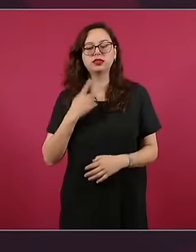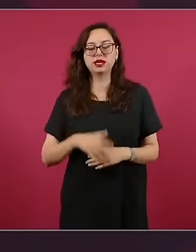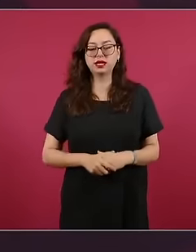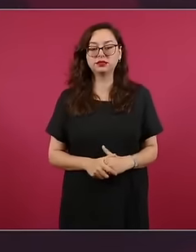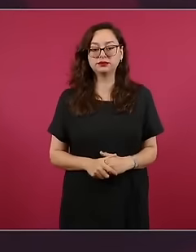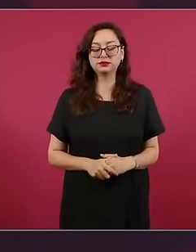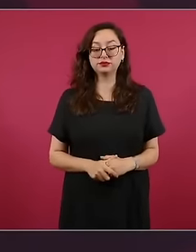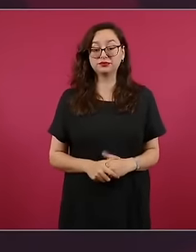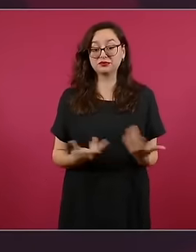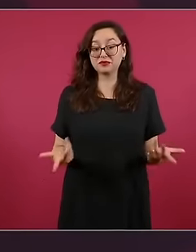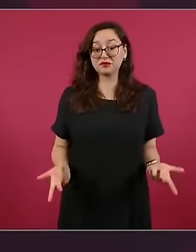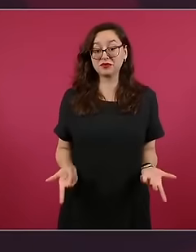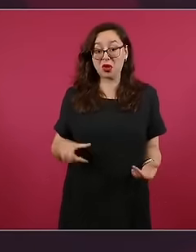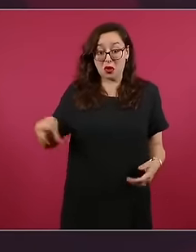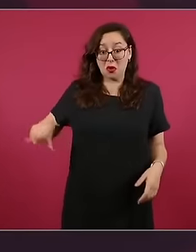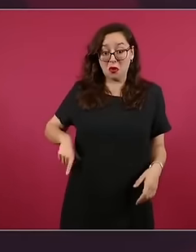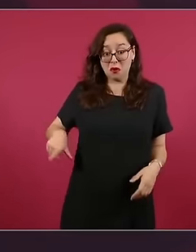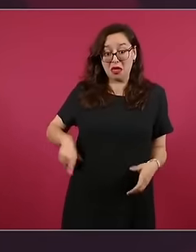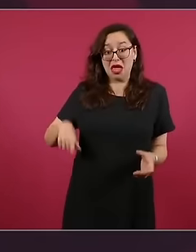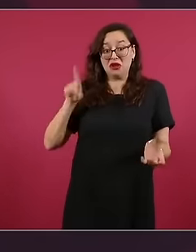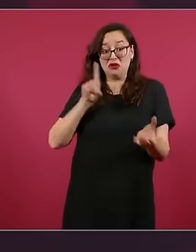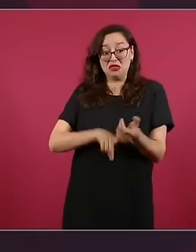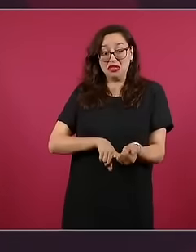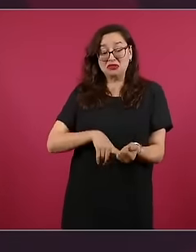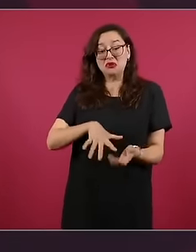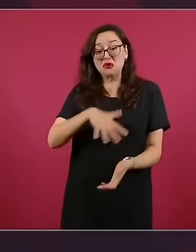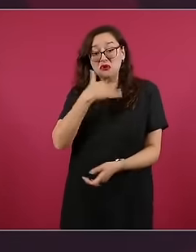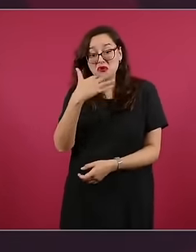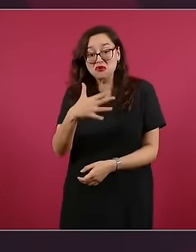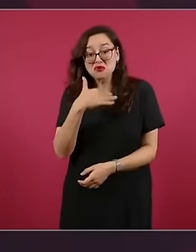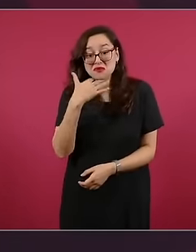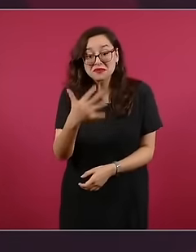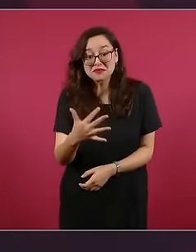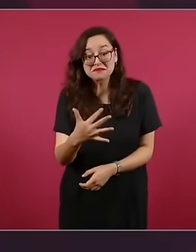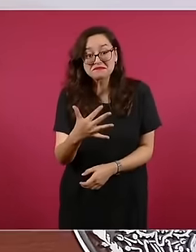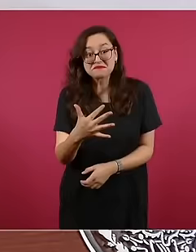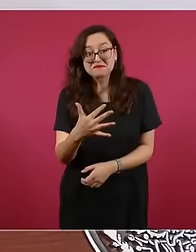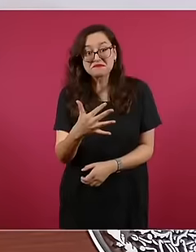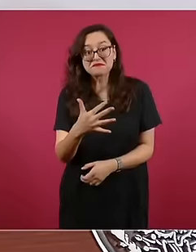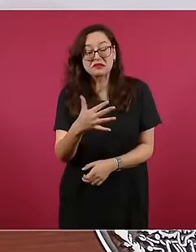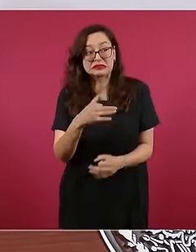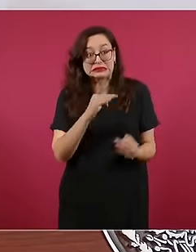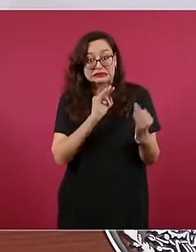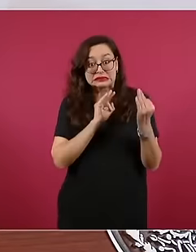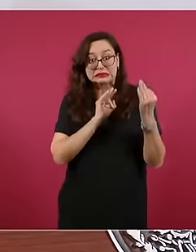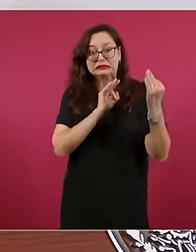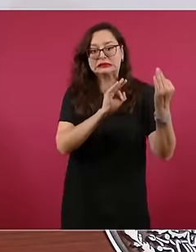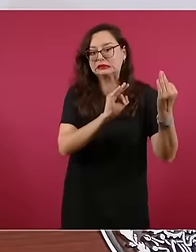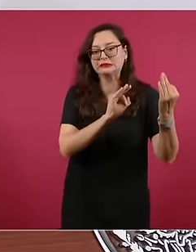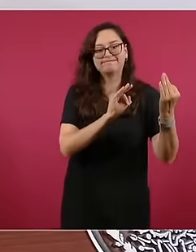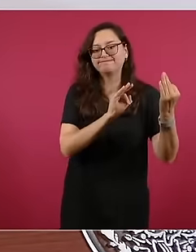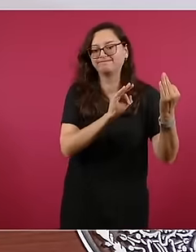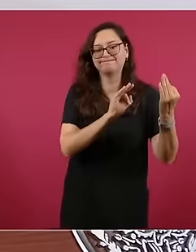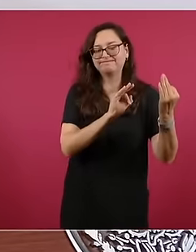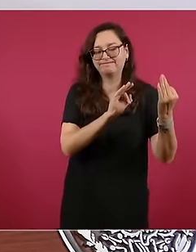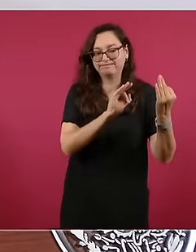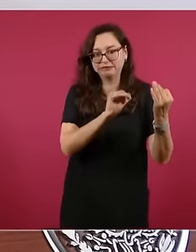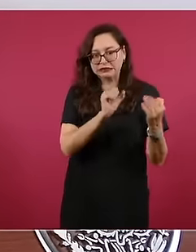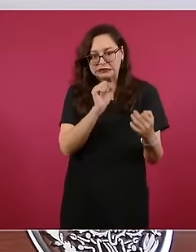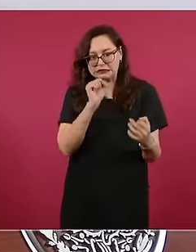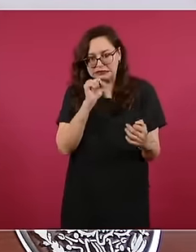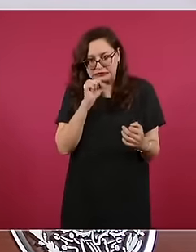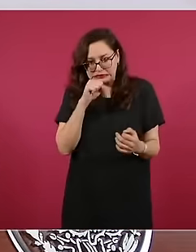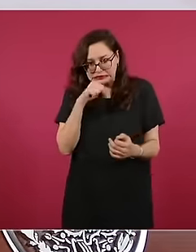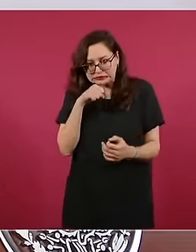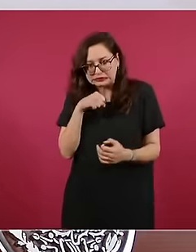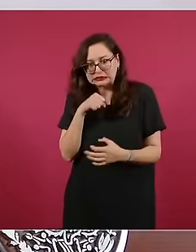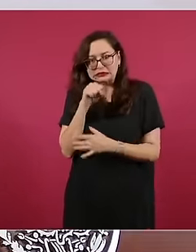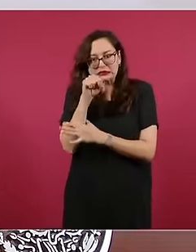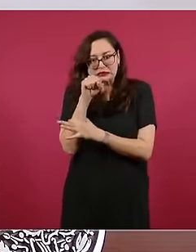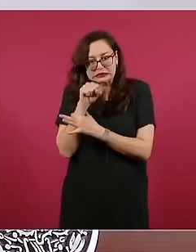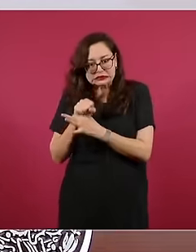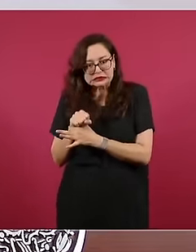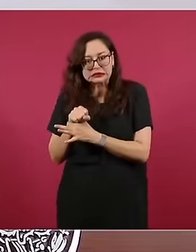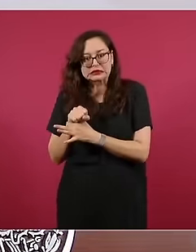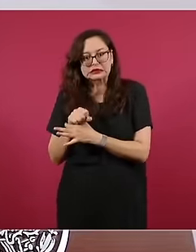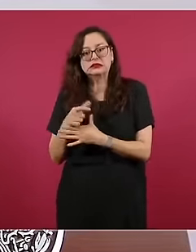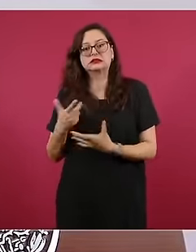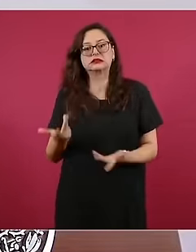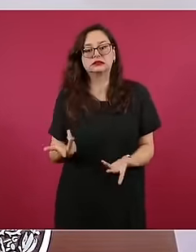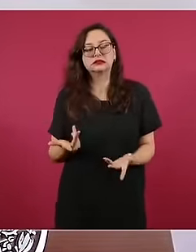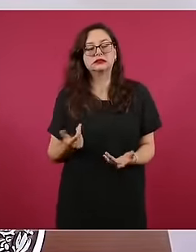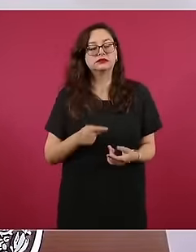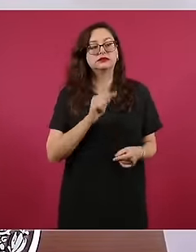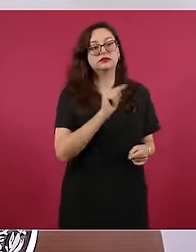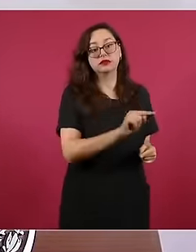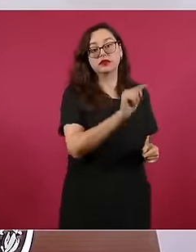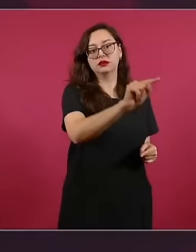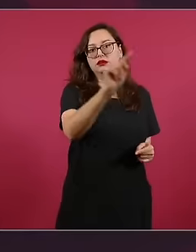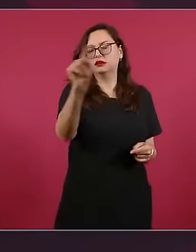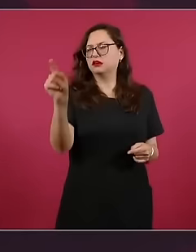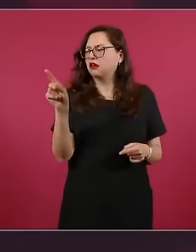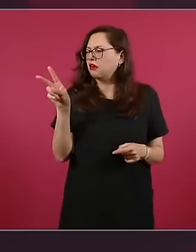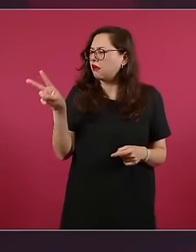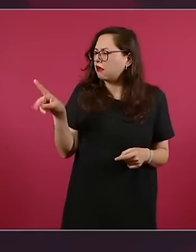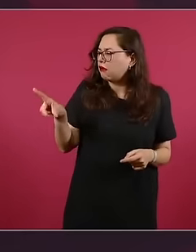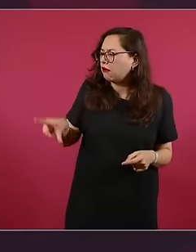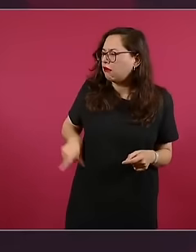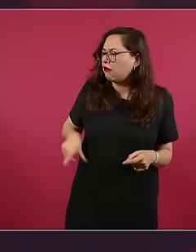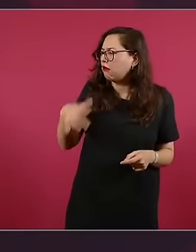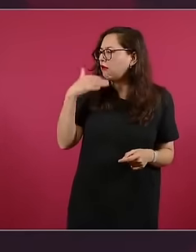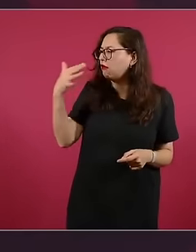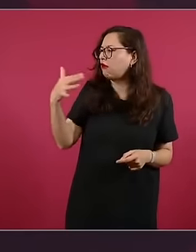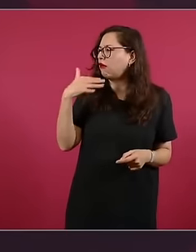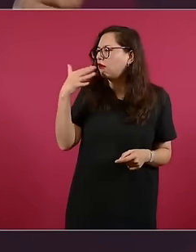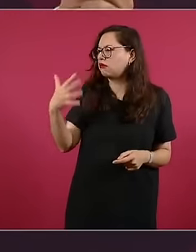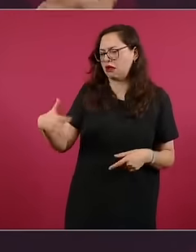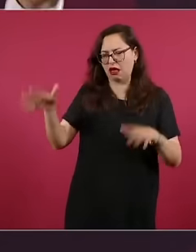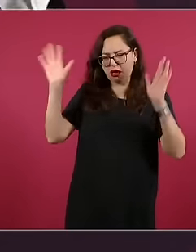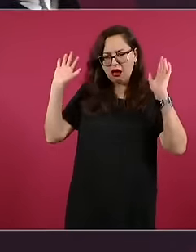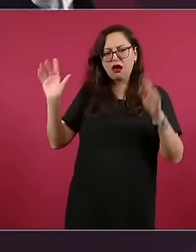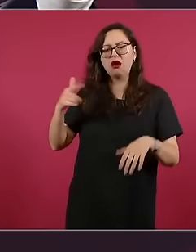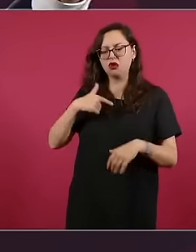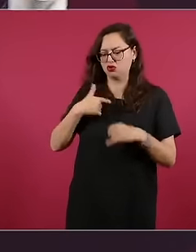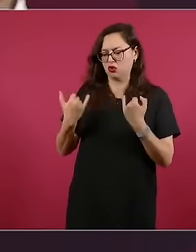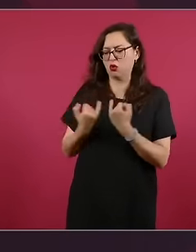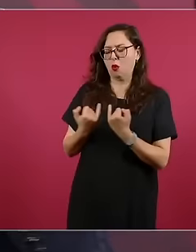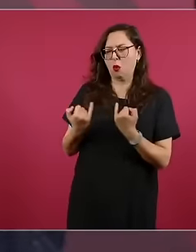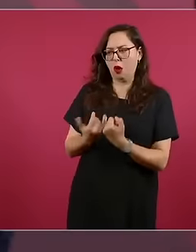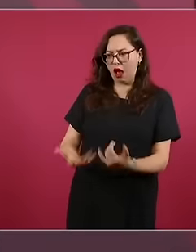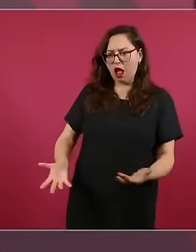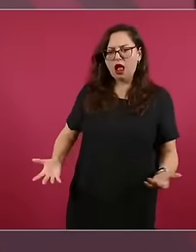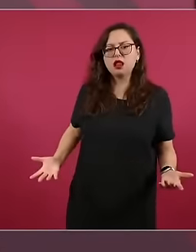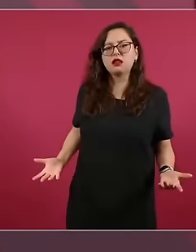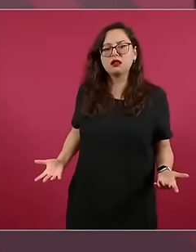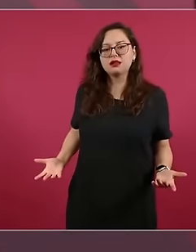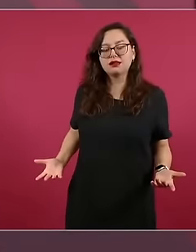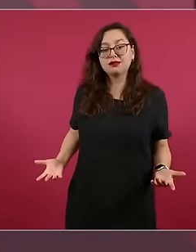corrupt That allows others to do the same a little bit, what happened with the huachicol thing or what's